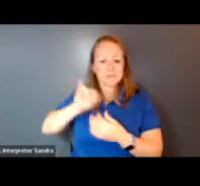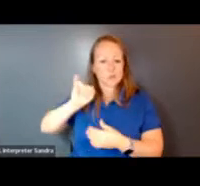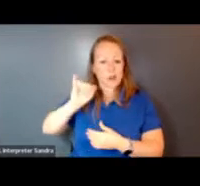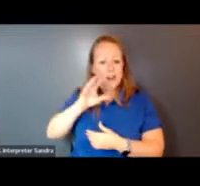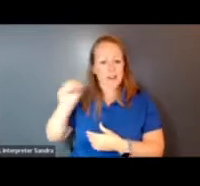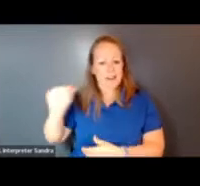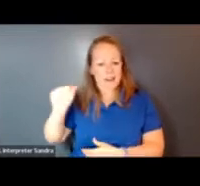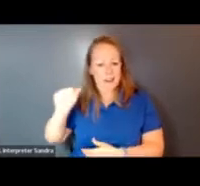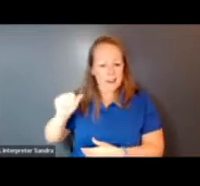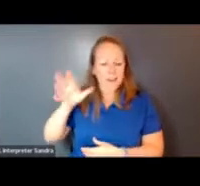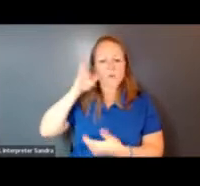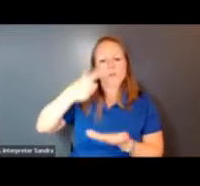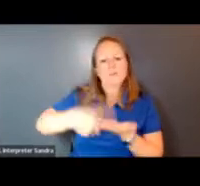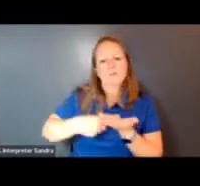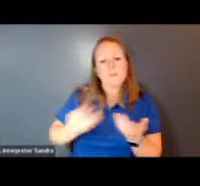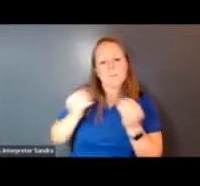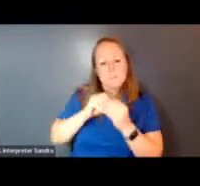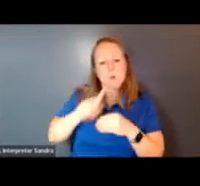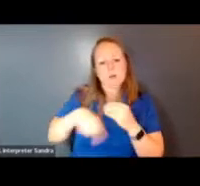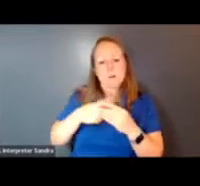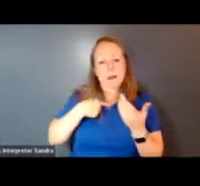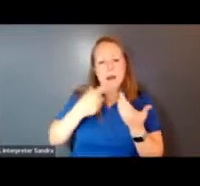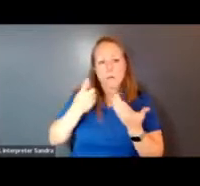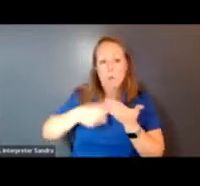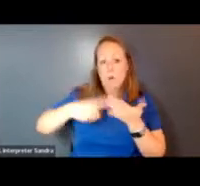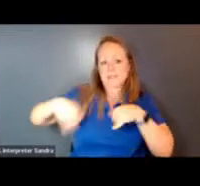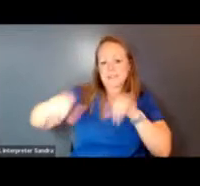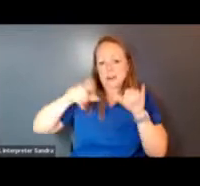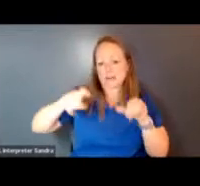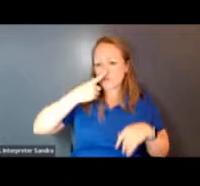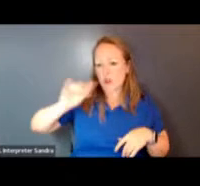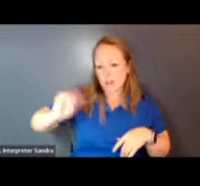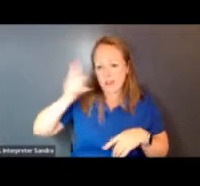going to talk more about what the standards need to be for professionals and her perspective on all of this.